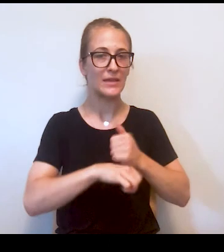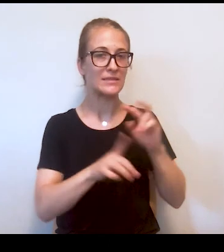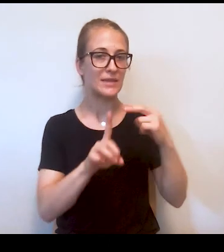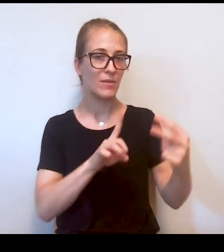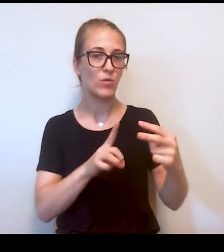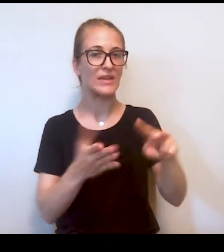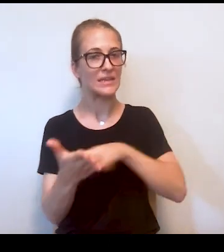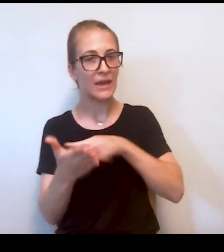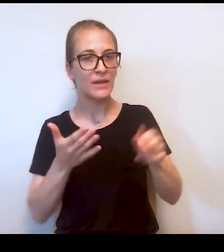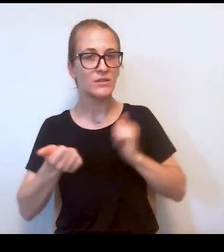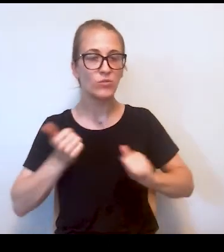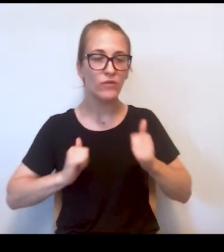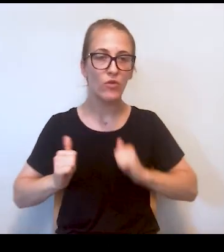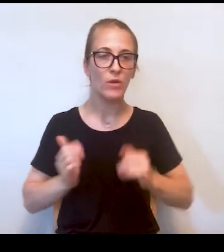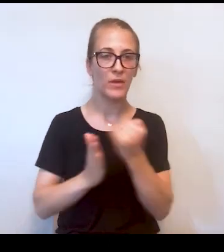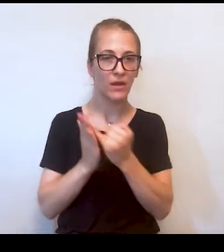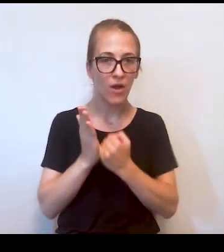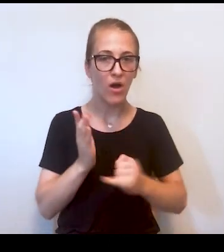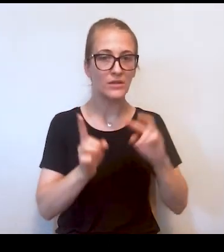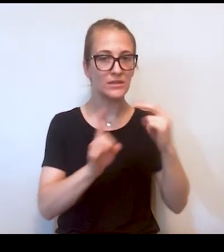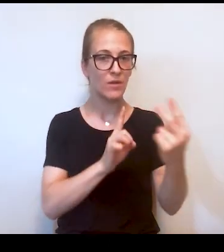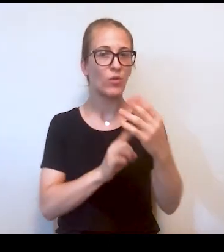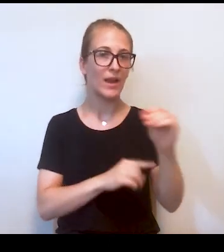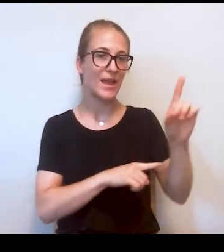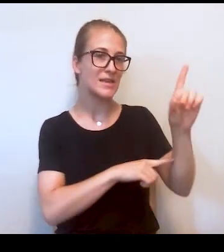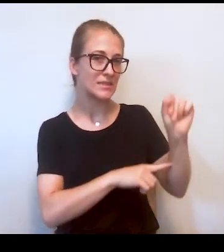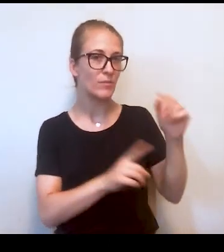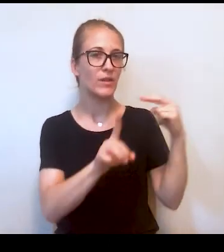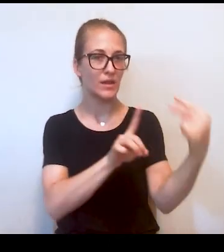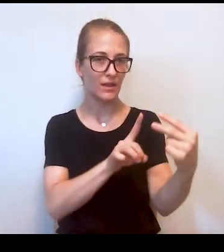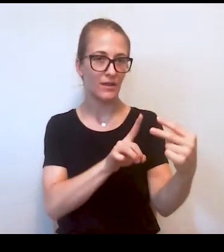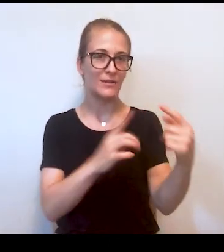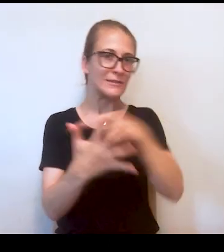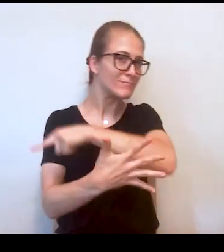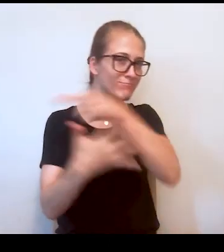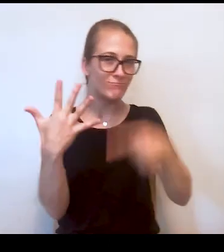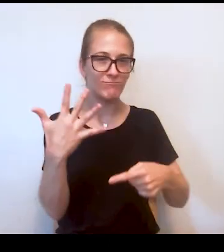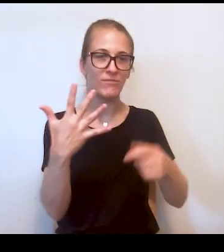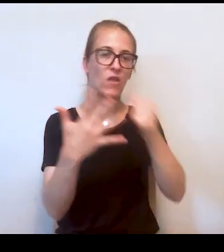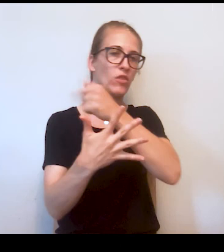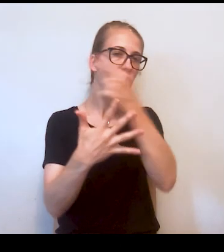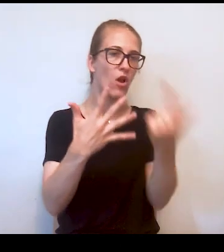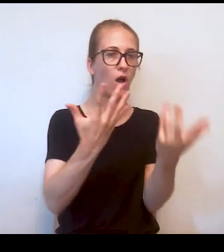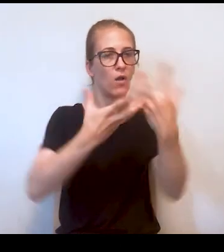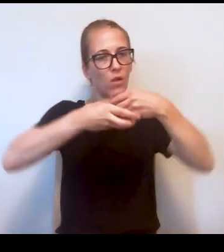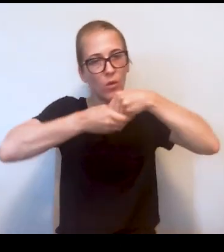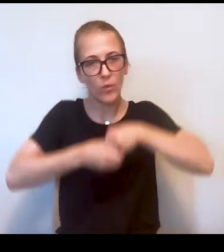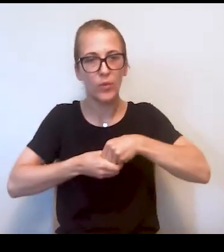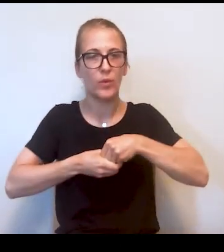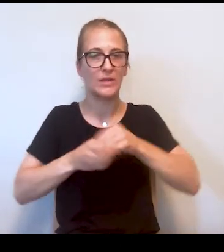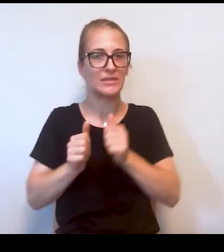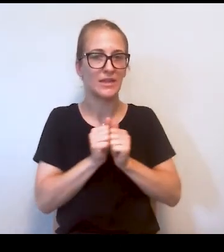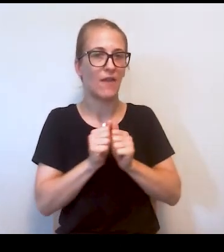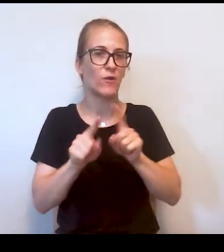but they're very different worlds when we go and present (chuckles) in them, ya know? [Katrin] Another question I have...